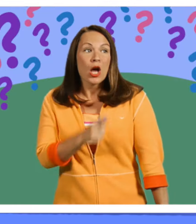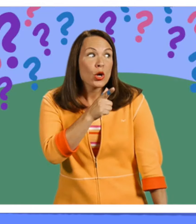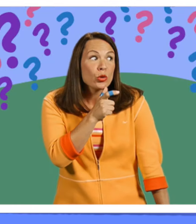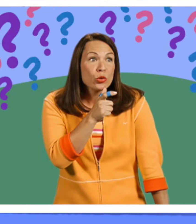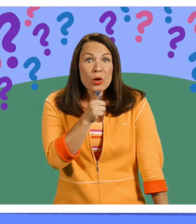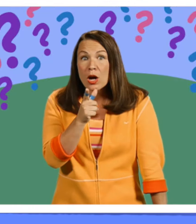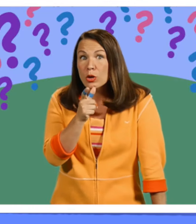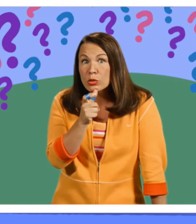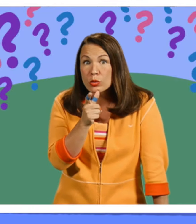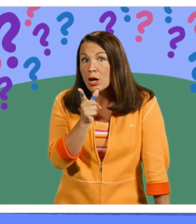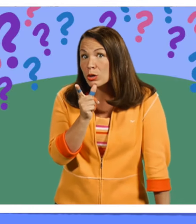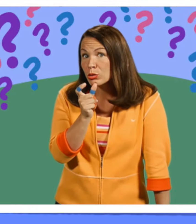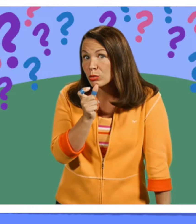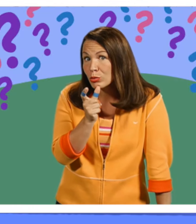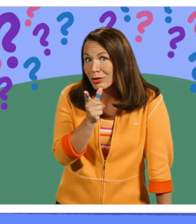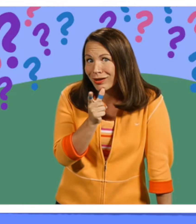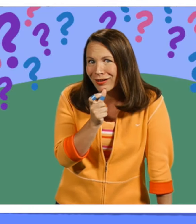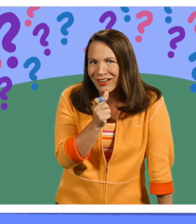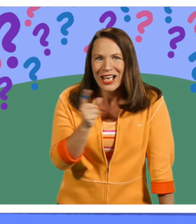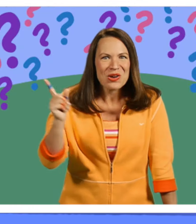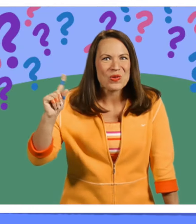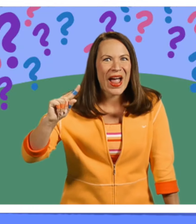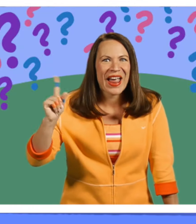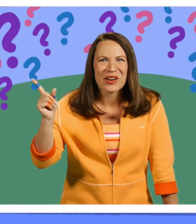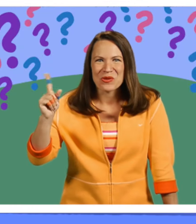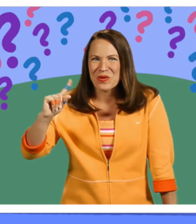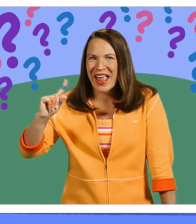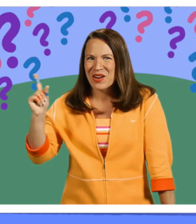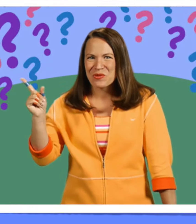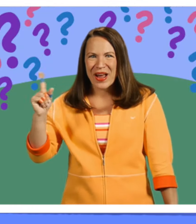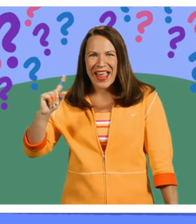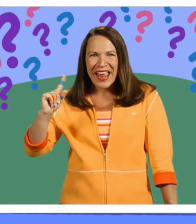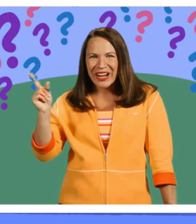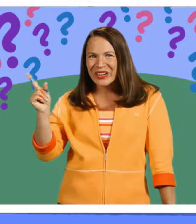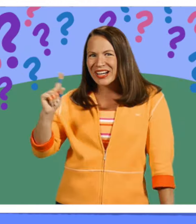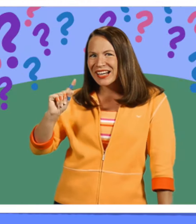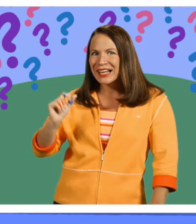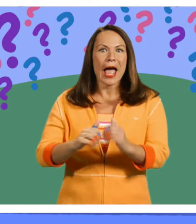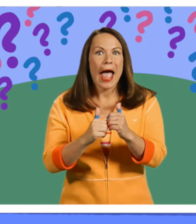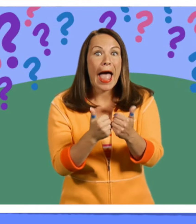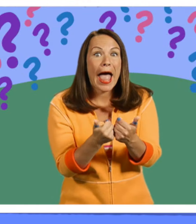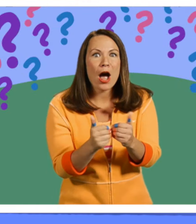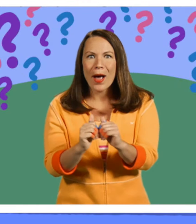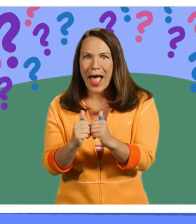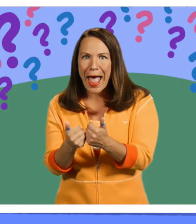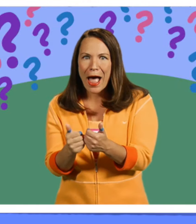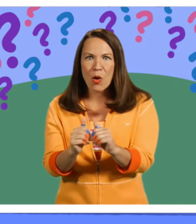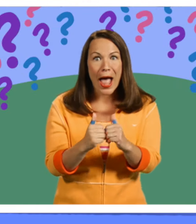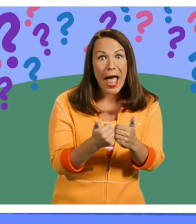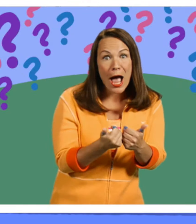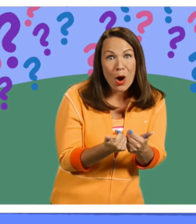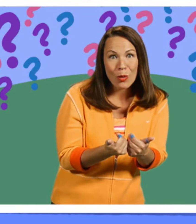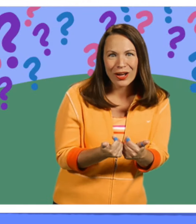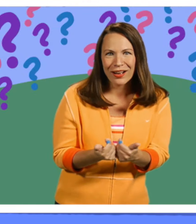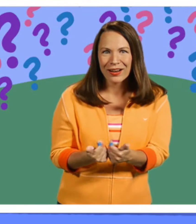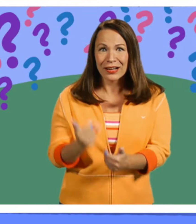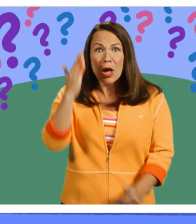Who, who, who Where where, where How how, how